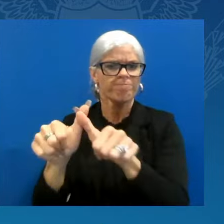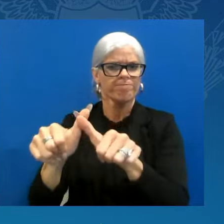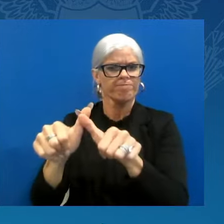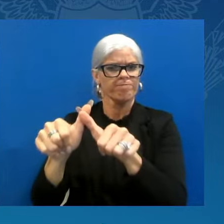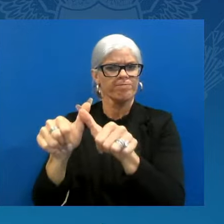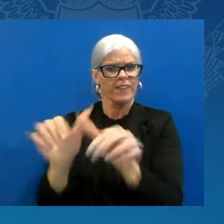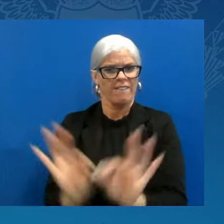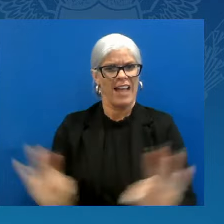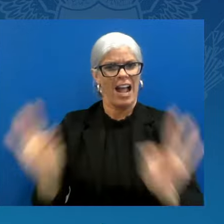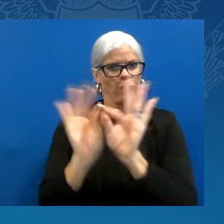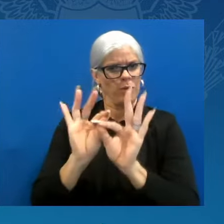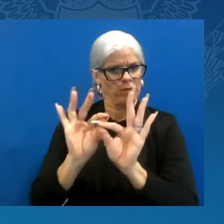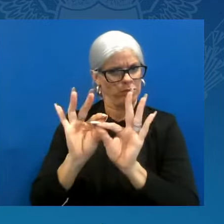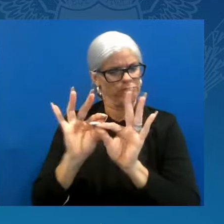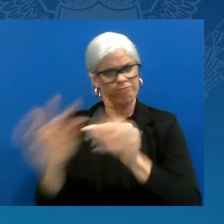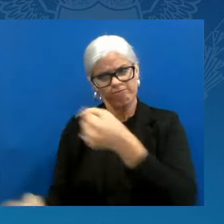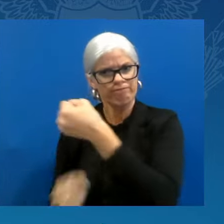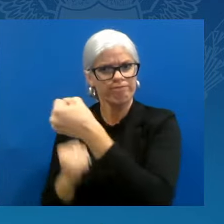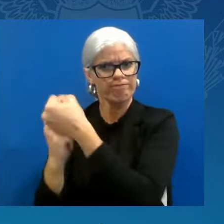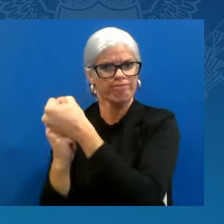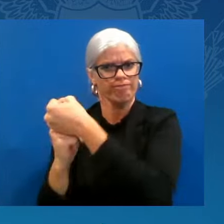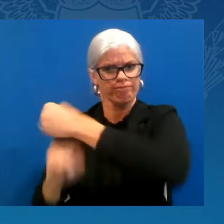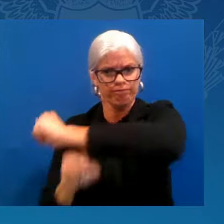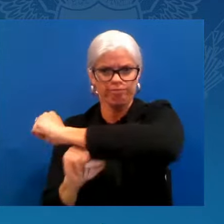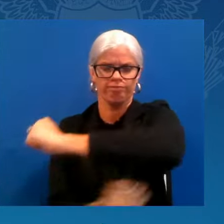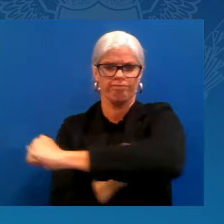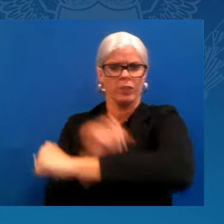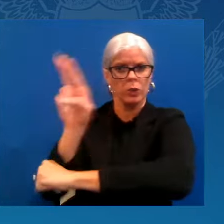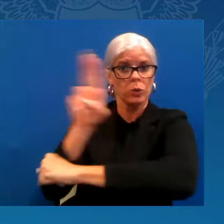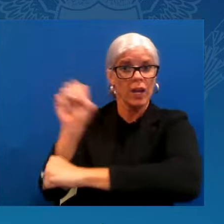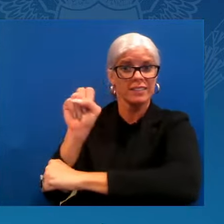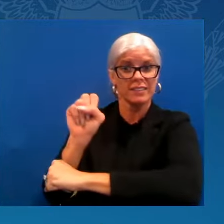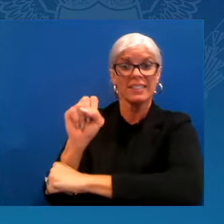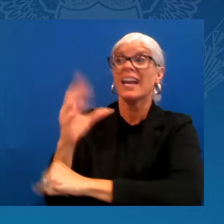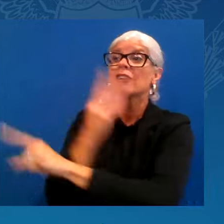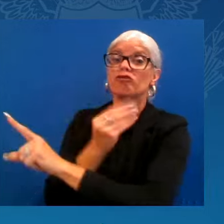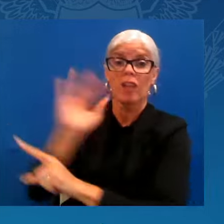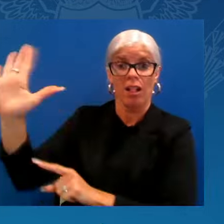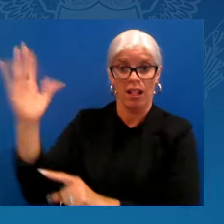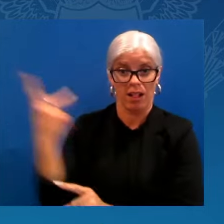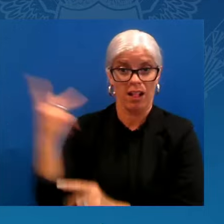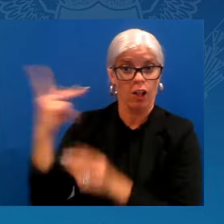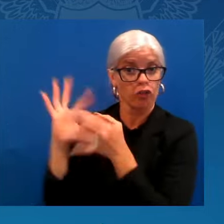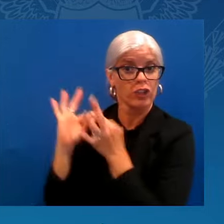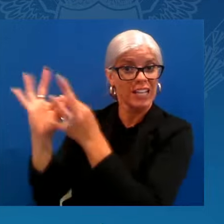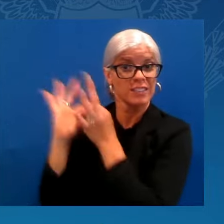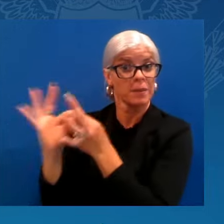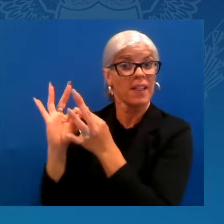which includes continuing to strengthen our democracies, which, as the ambassador has said,